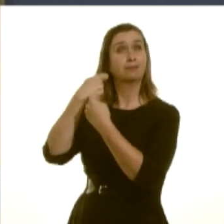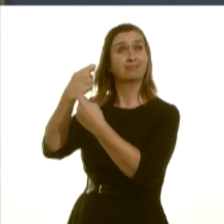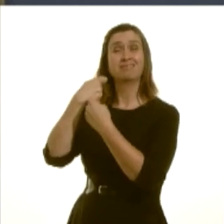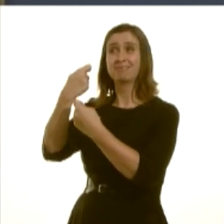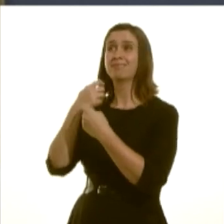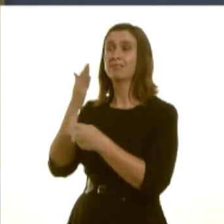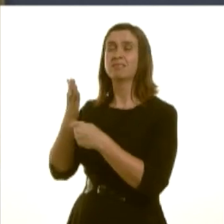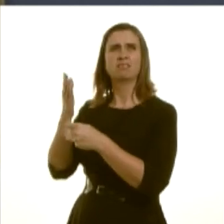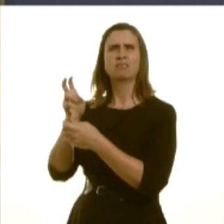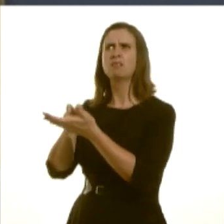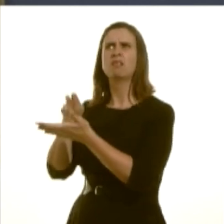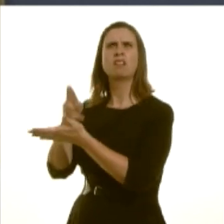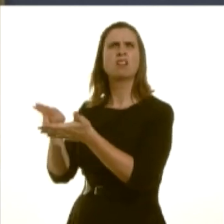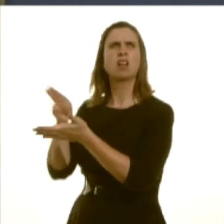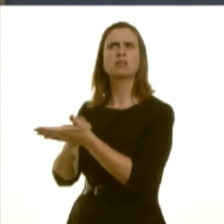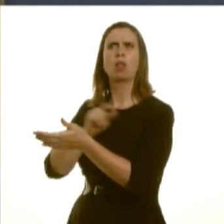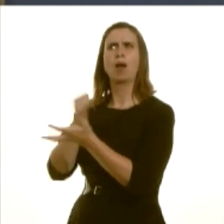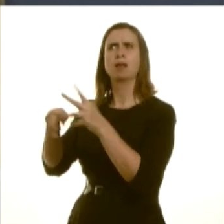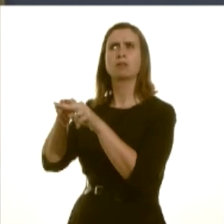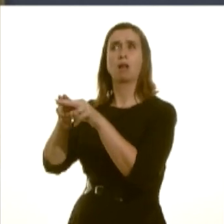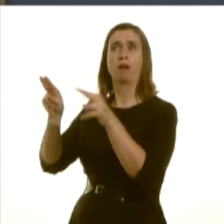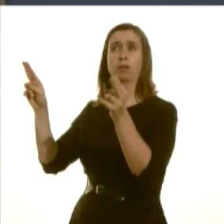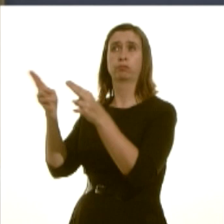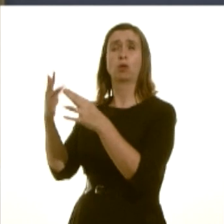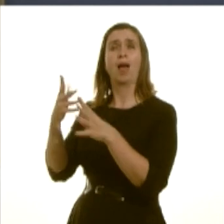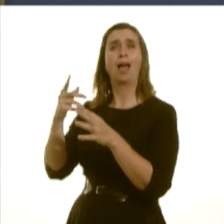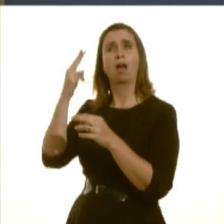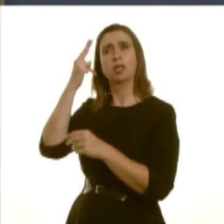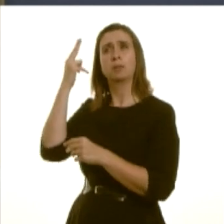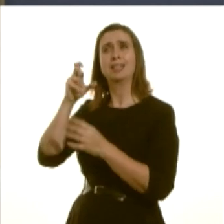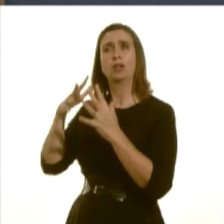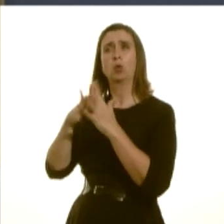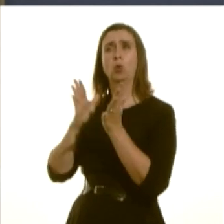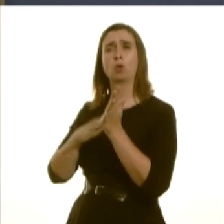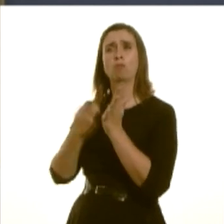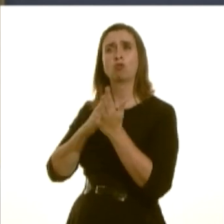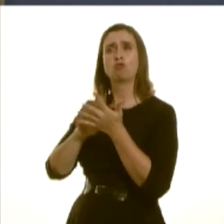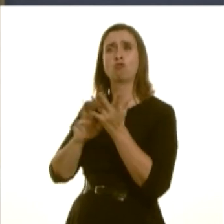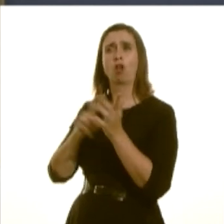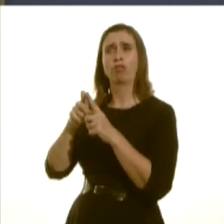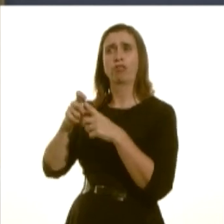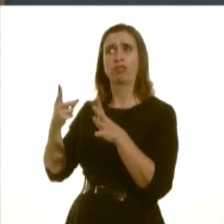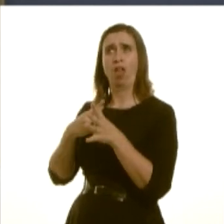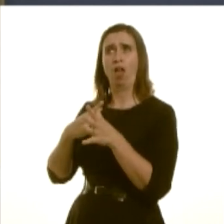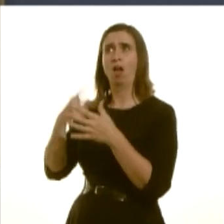was cancelled due to staff shortages at Ysbyty Cwm Rhondda. The service was suspended. Alternative